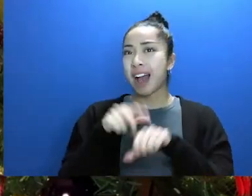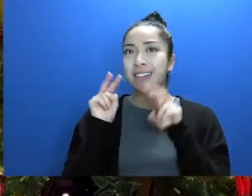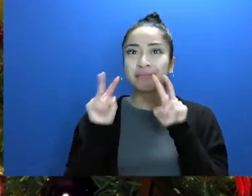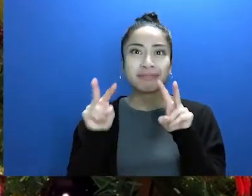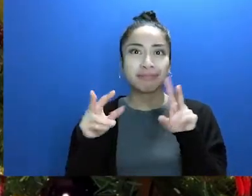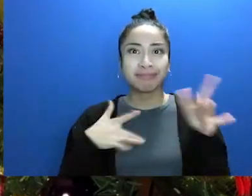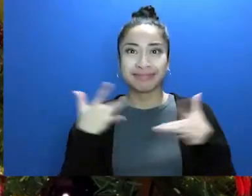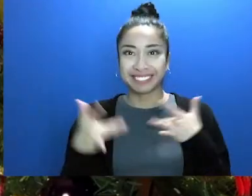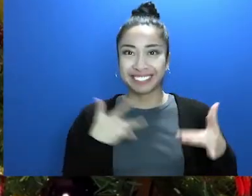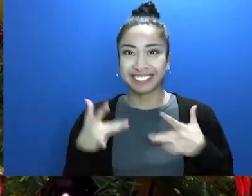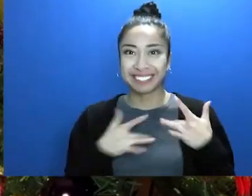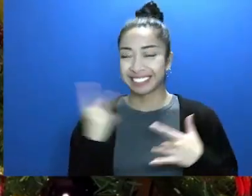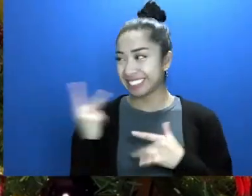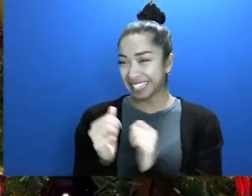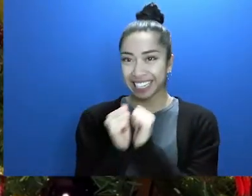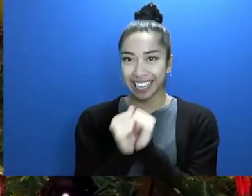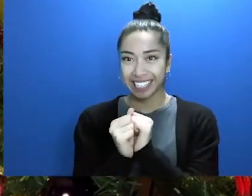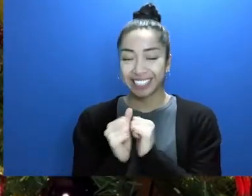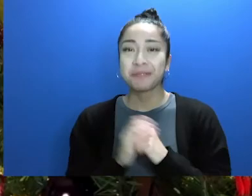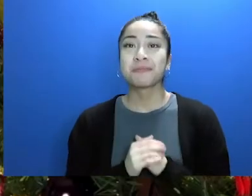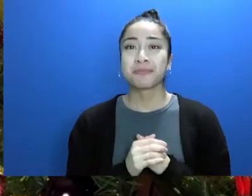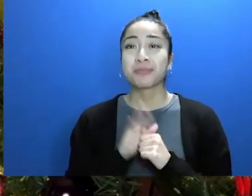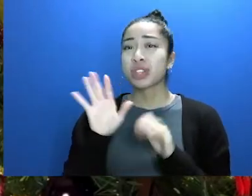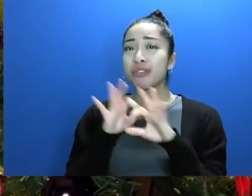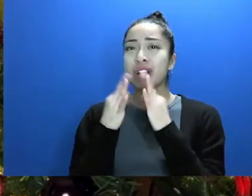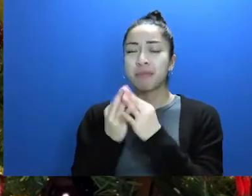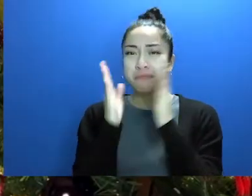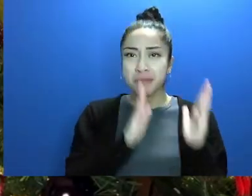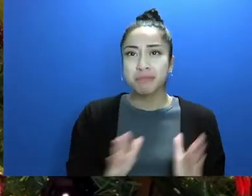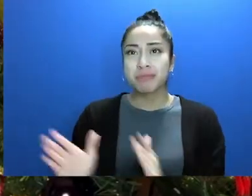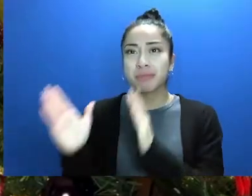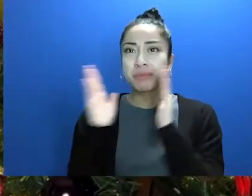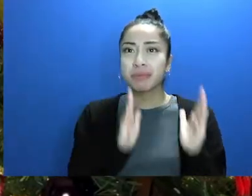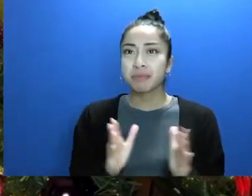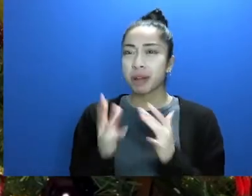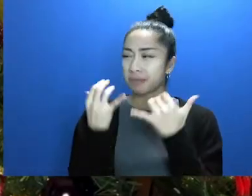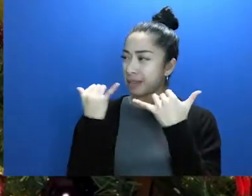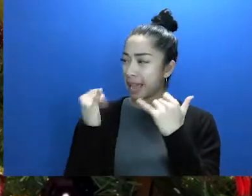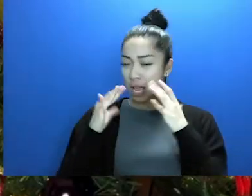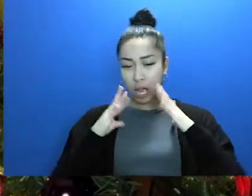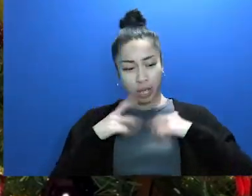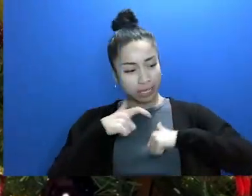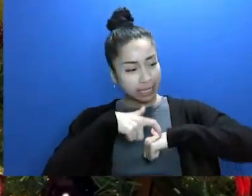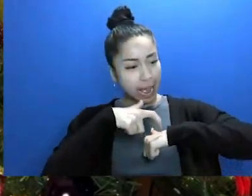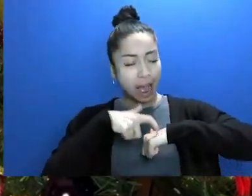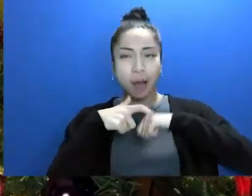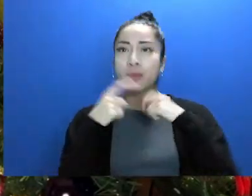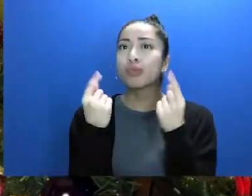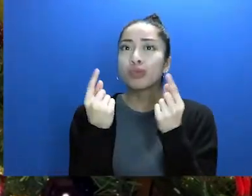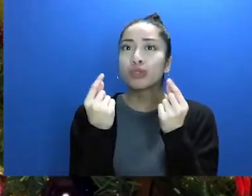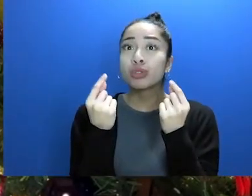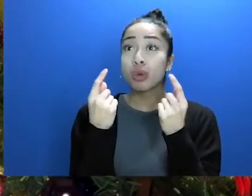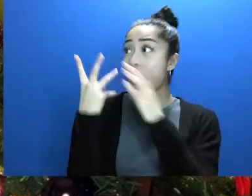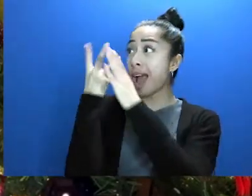whole family left prepping their new york abode for the holiday season while outside it snowed